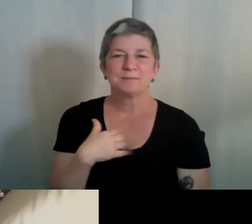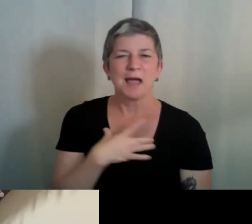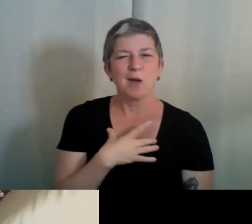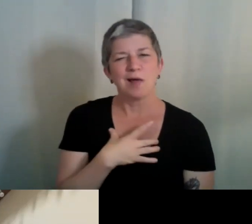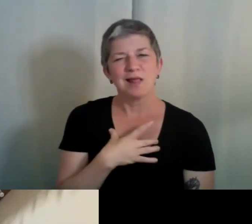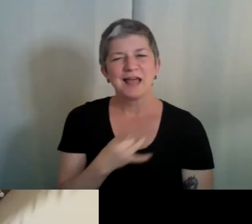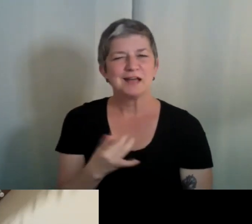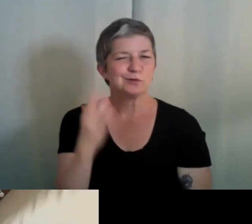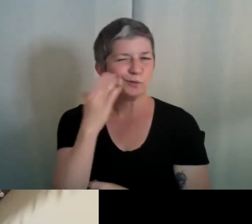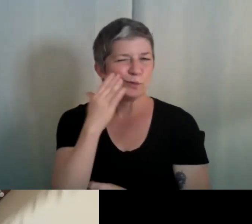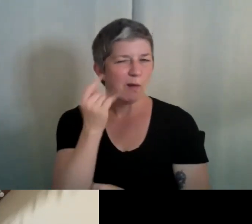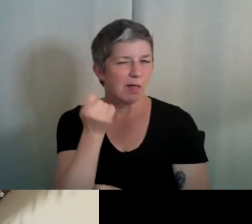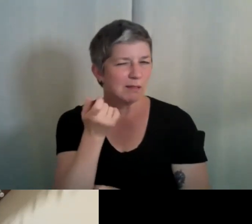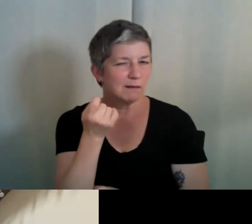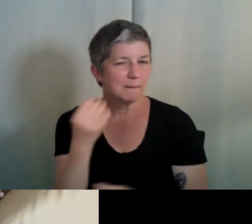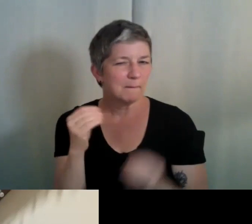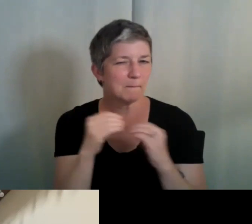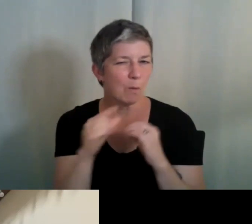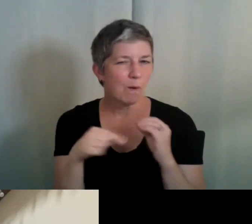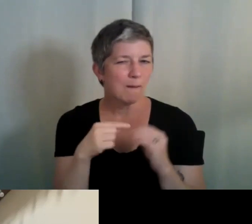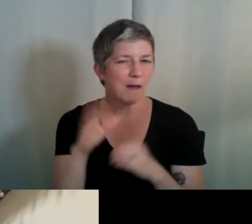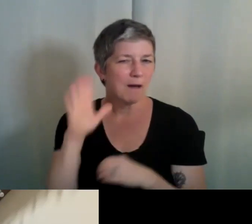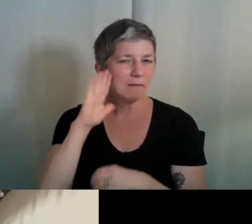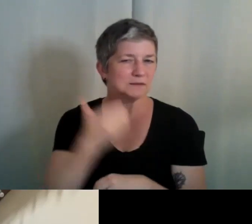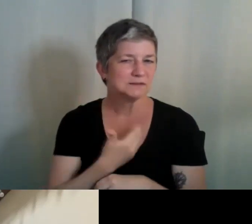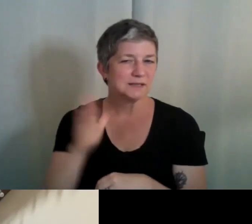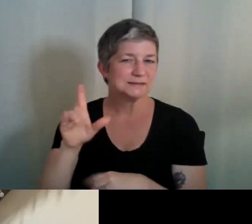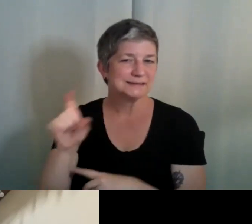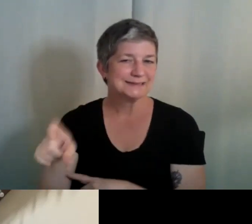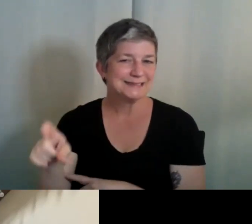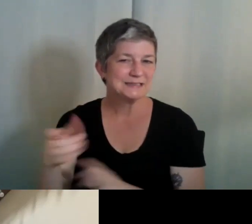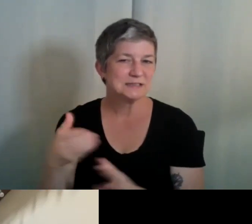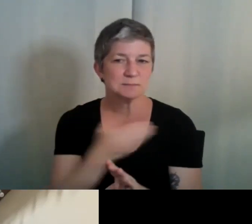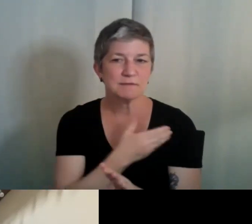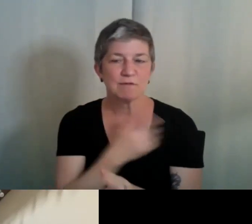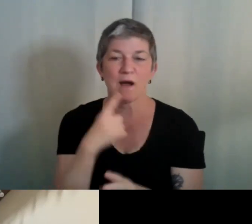know a little bit more about his needs, before I generate those